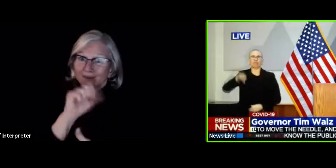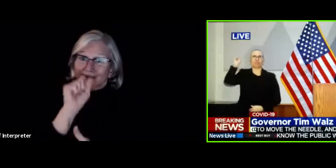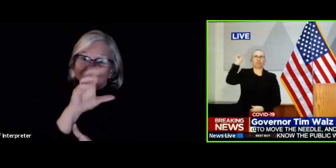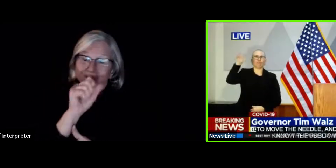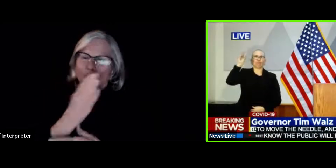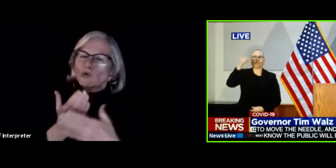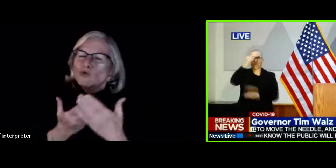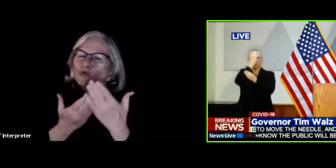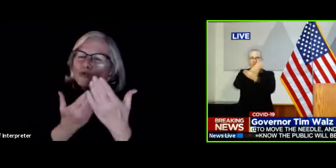THE COMPLIANCE WITH THOSE